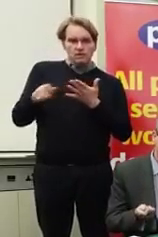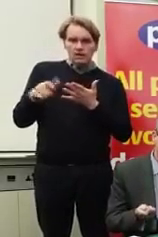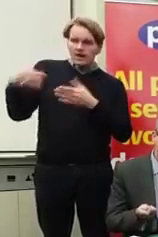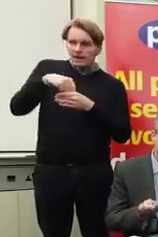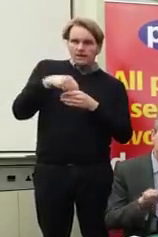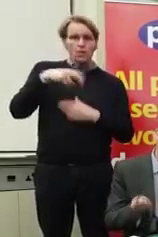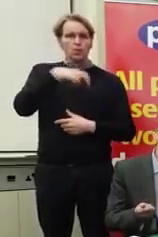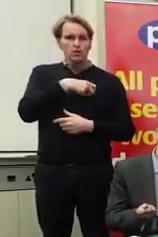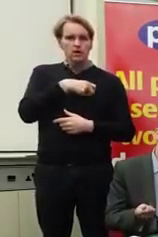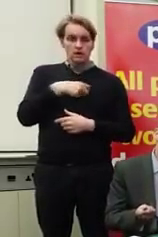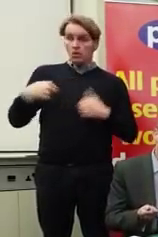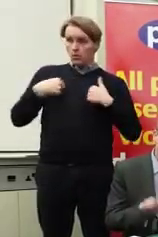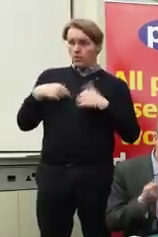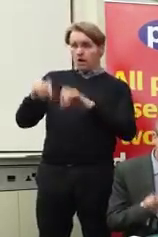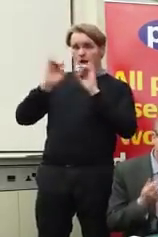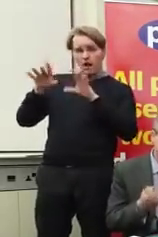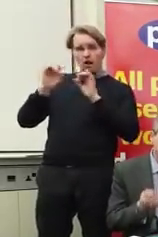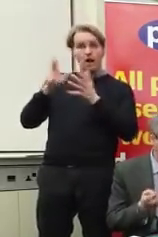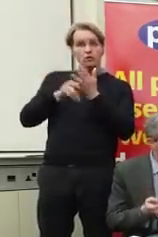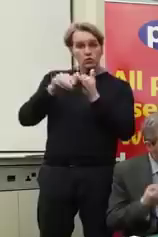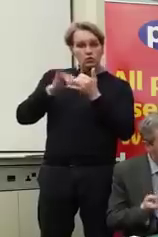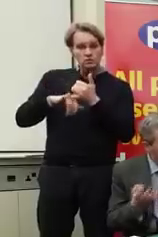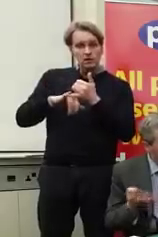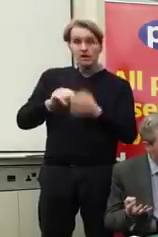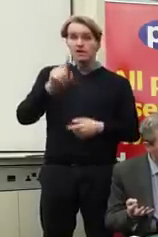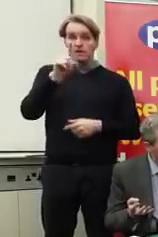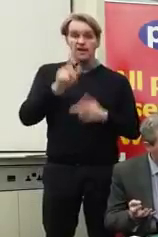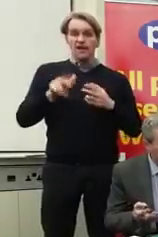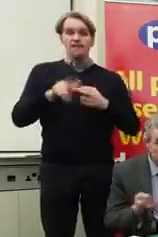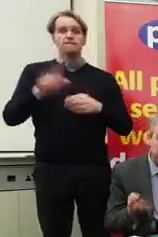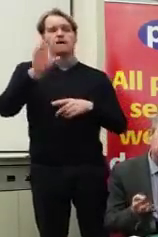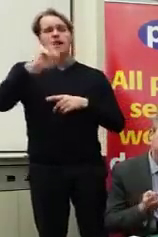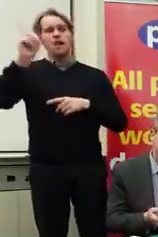remember this - that if we have to hold a statutory ballot on the question of pay